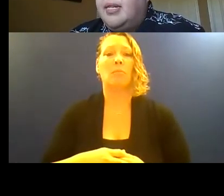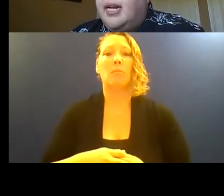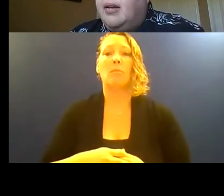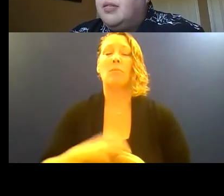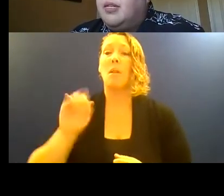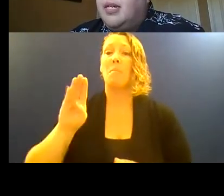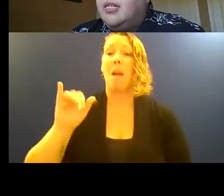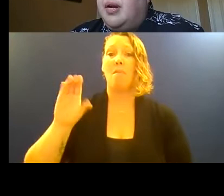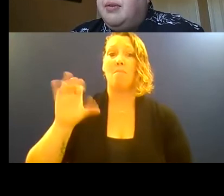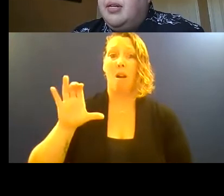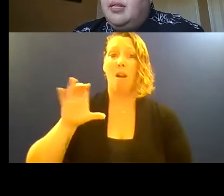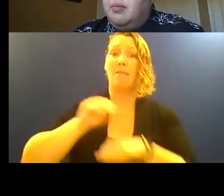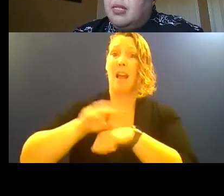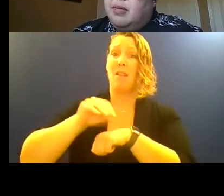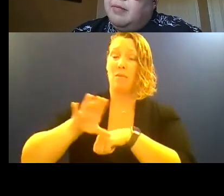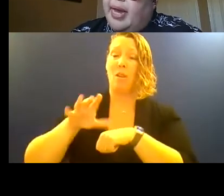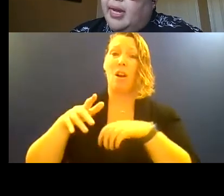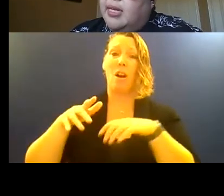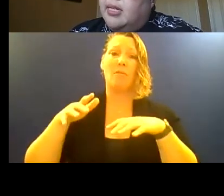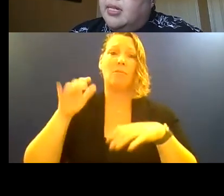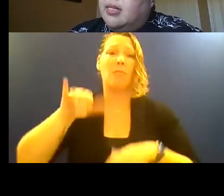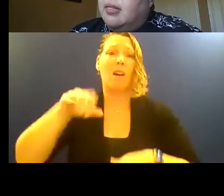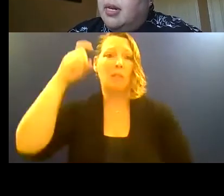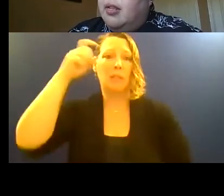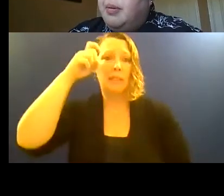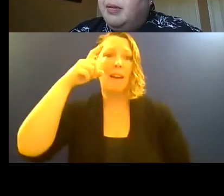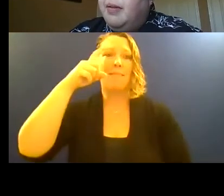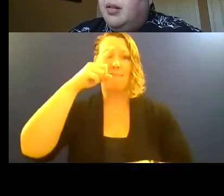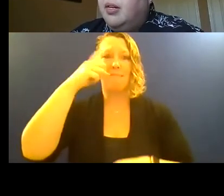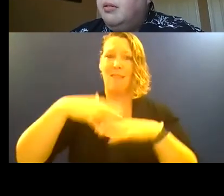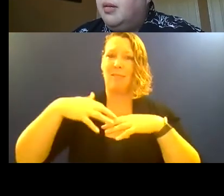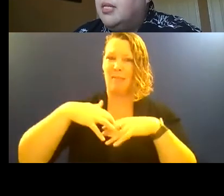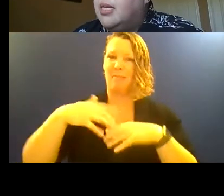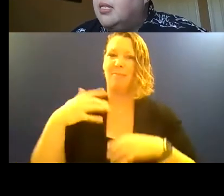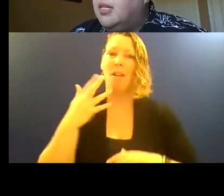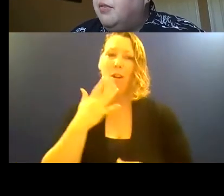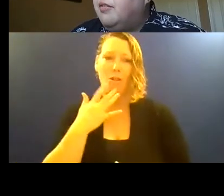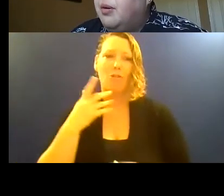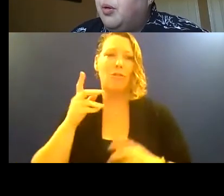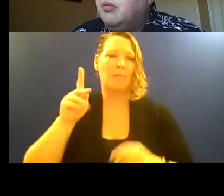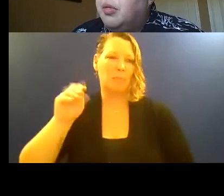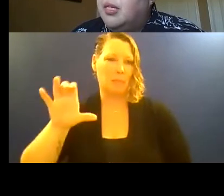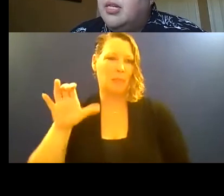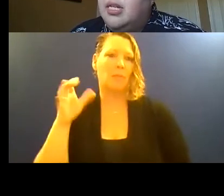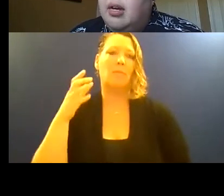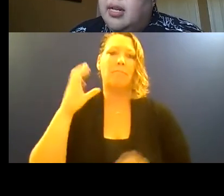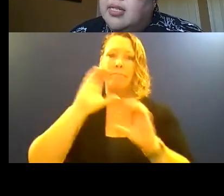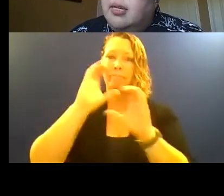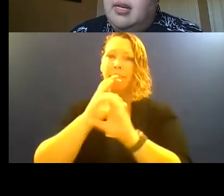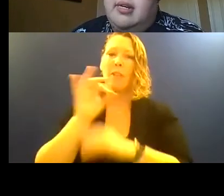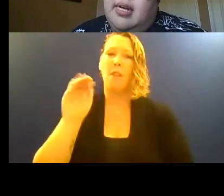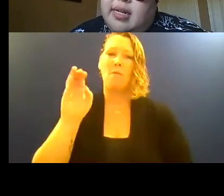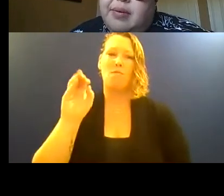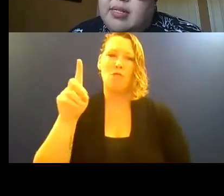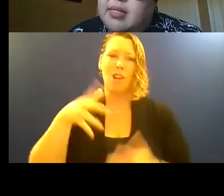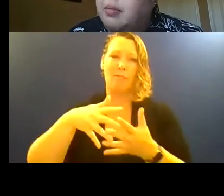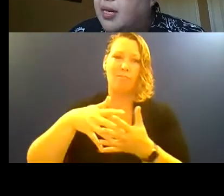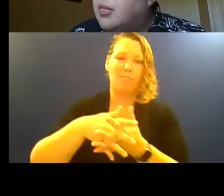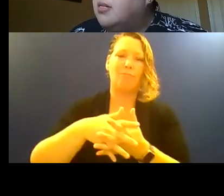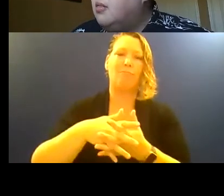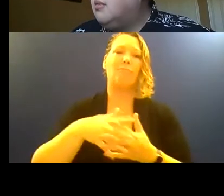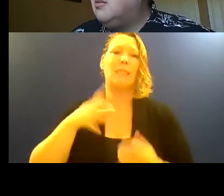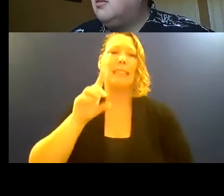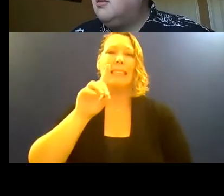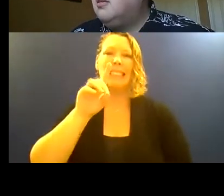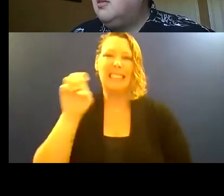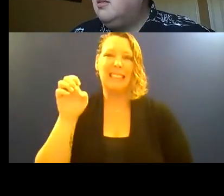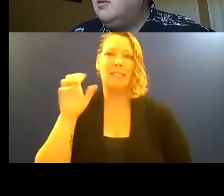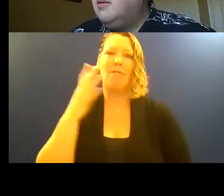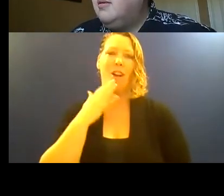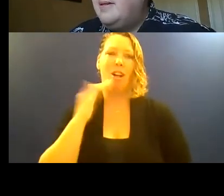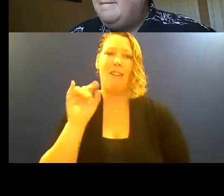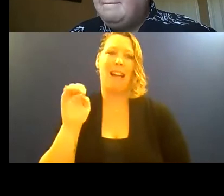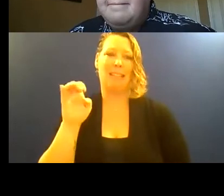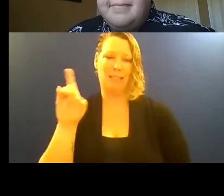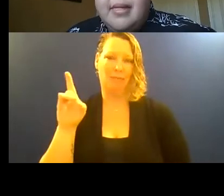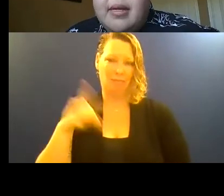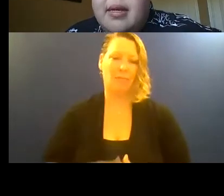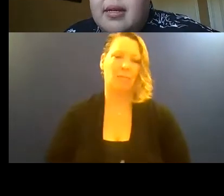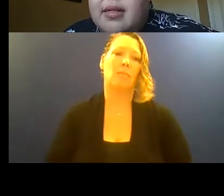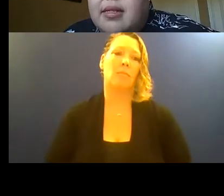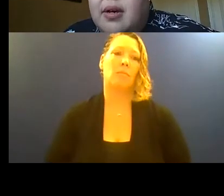The BIPOC Data Council is grounded in the wisdom of Black, Indigenous, and other people of color, and seeks to leverage frameworks rooted in decolonizing and anti-racist practices.